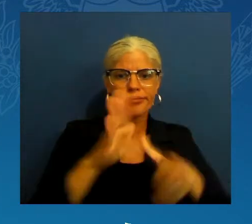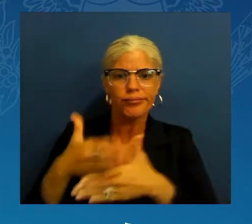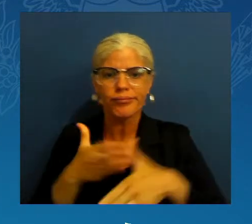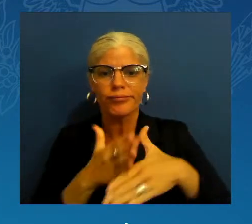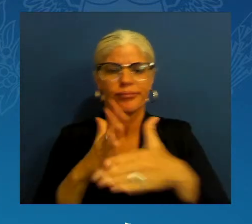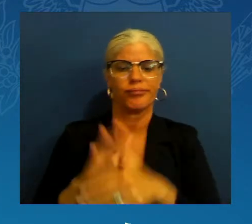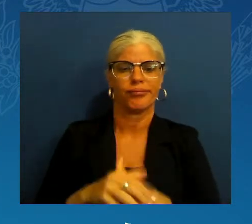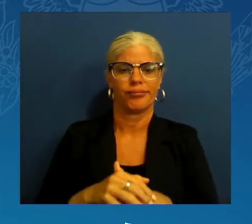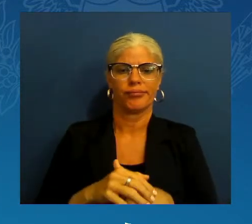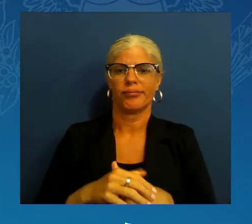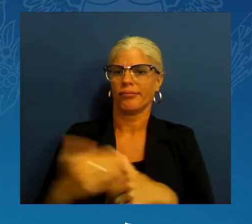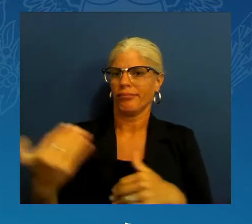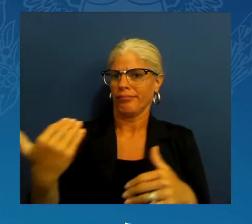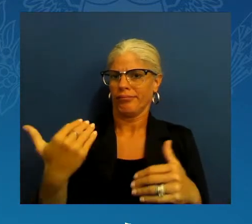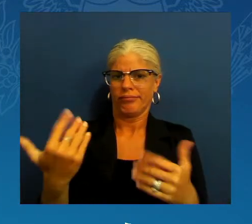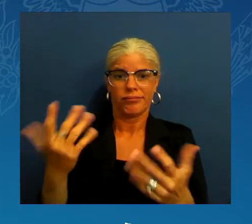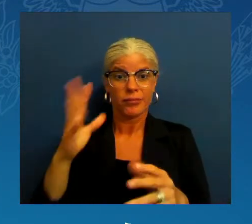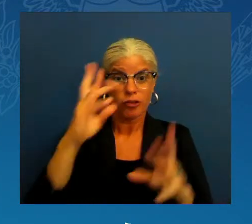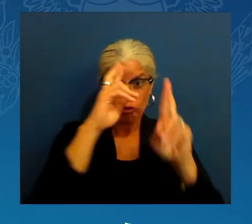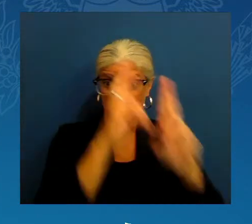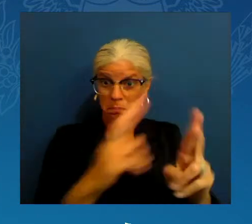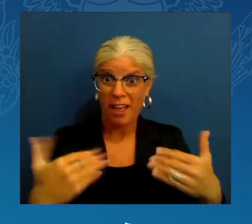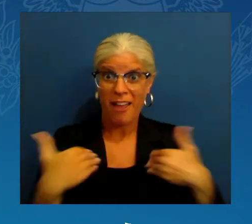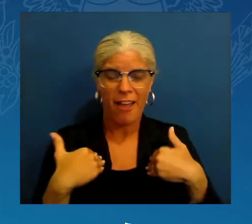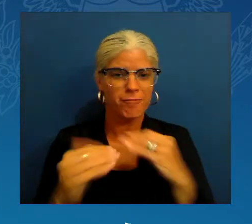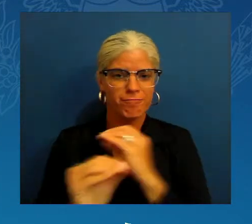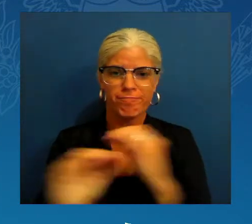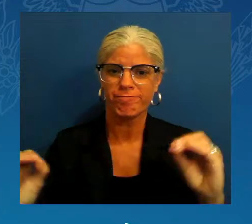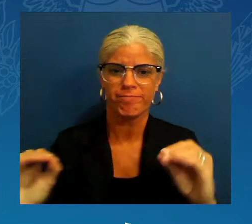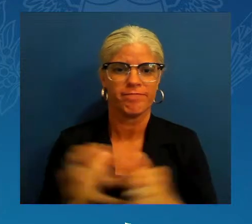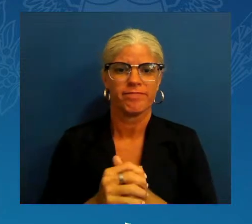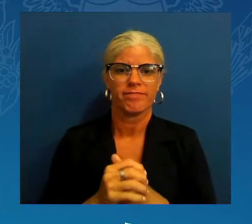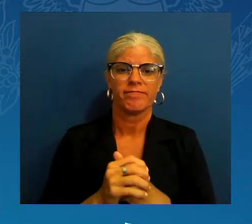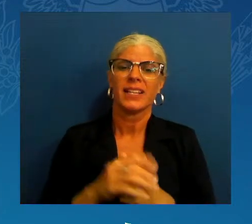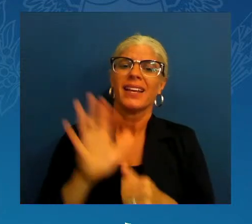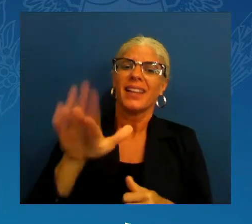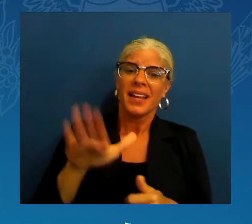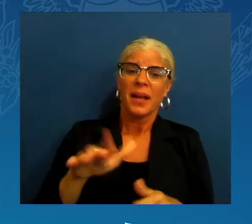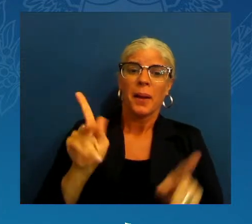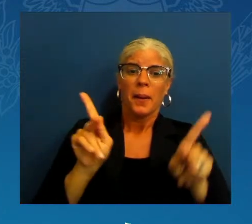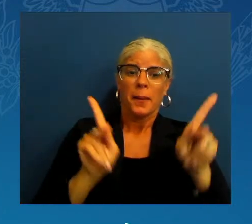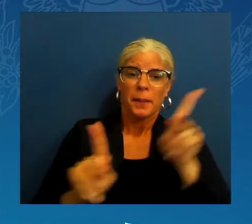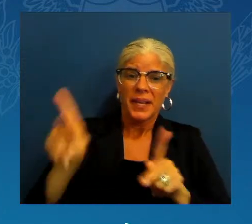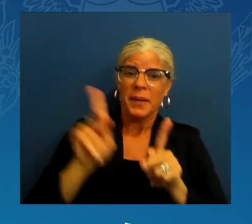And let me just say: The American people deserve better. The American people deserve better.